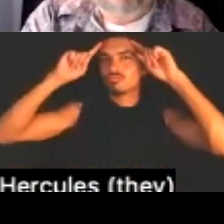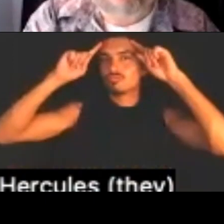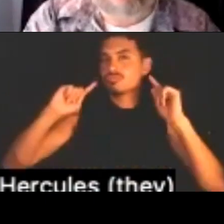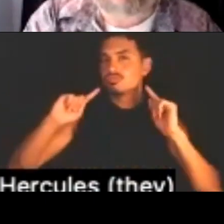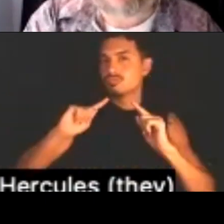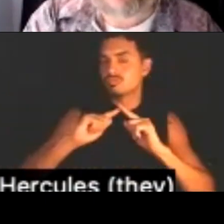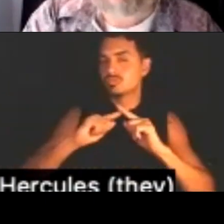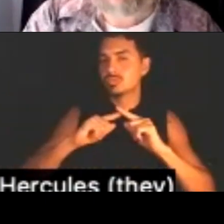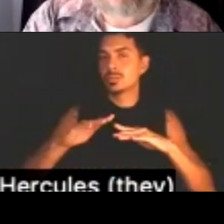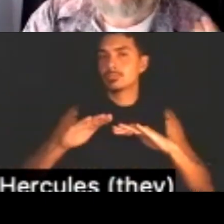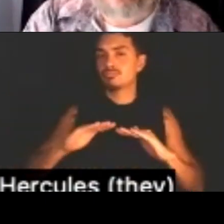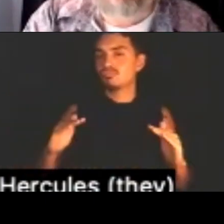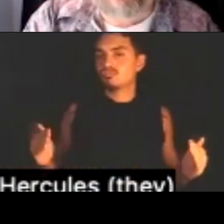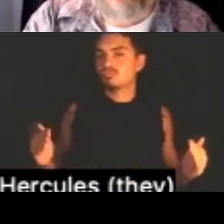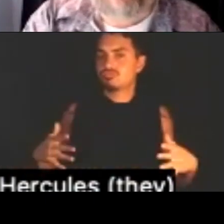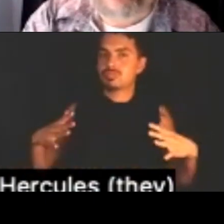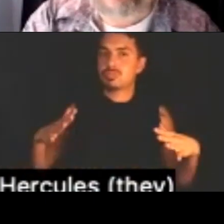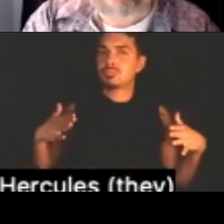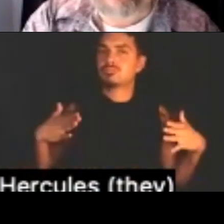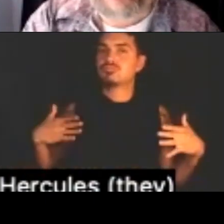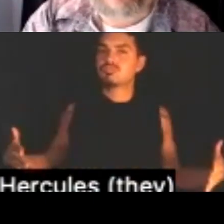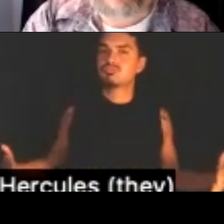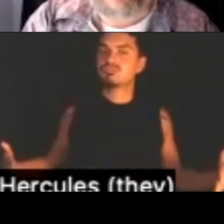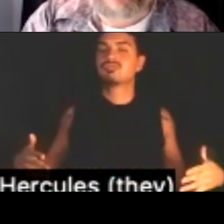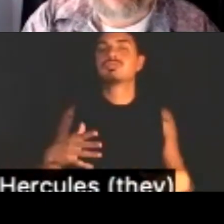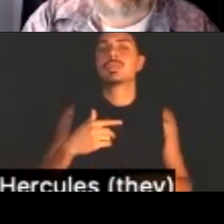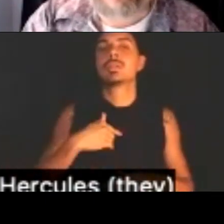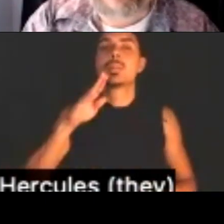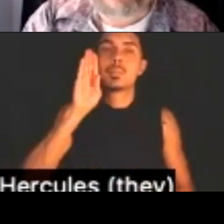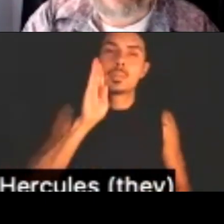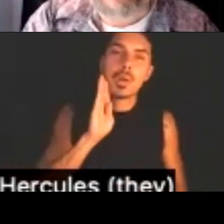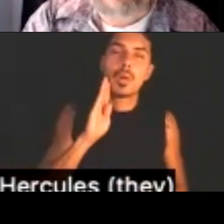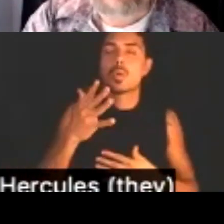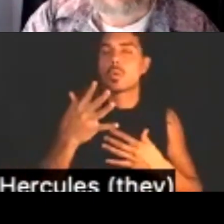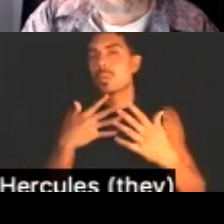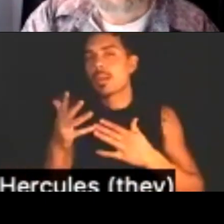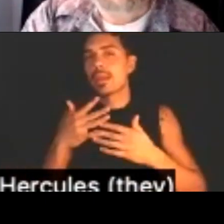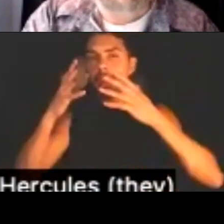I have brown and gray hair and beard